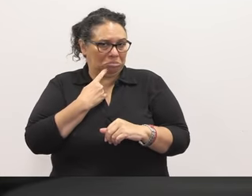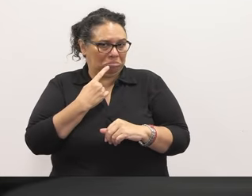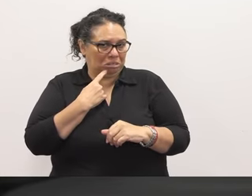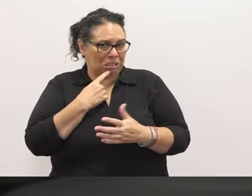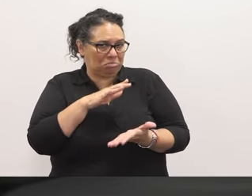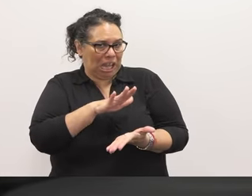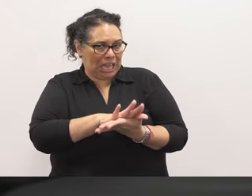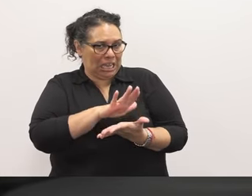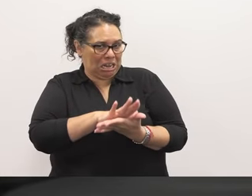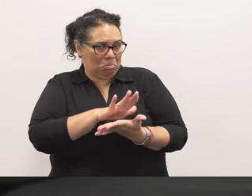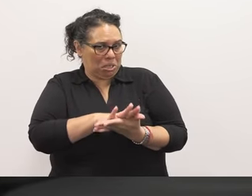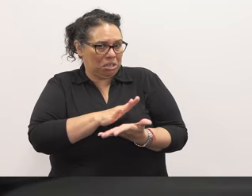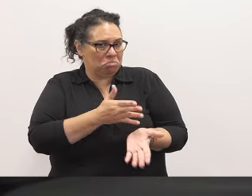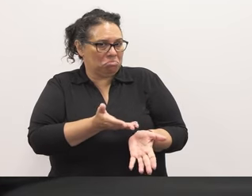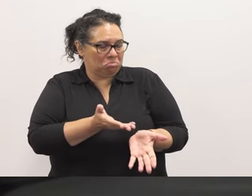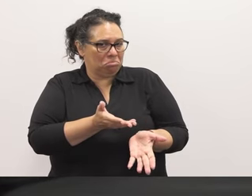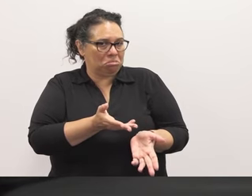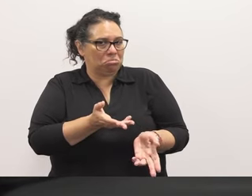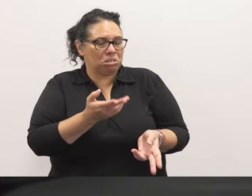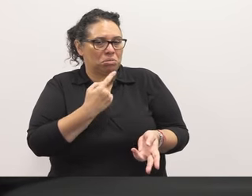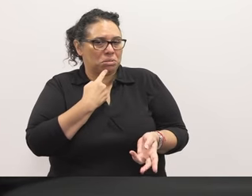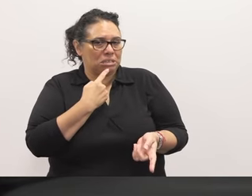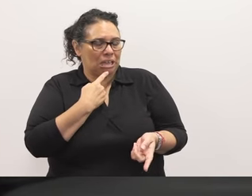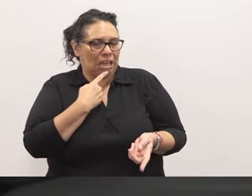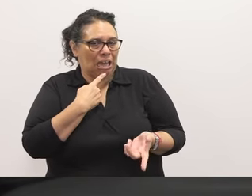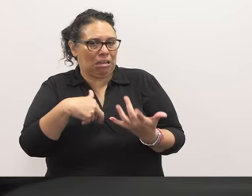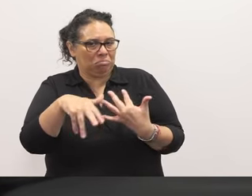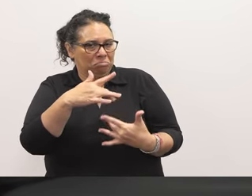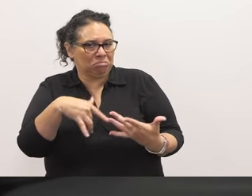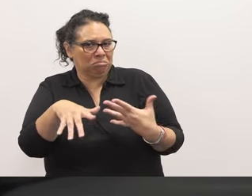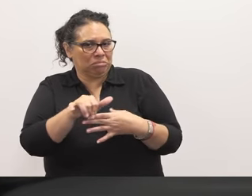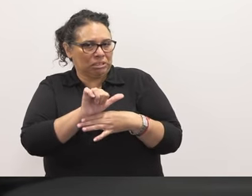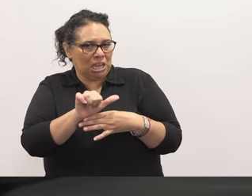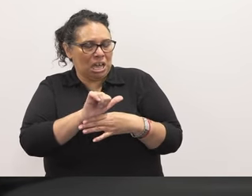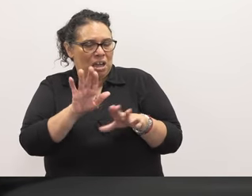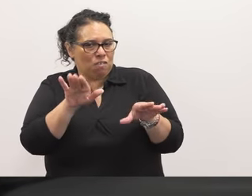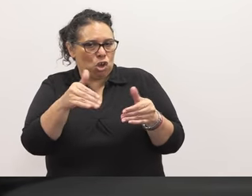Dow referenced just briefly the engagement practices that they had focused on this past year